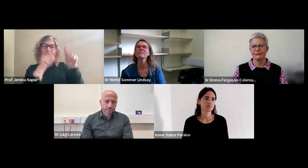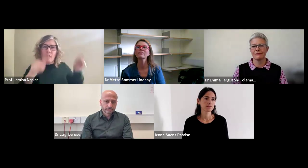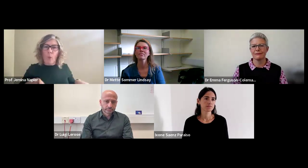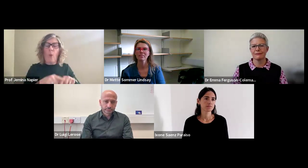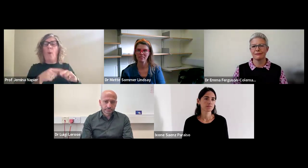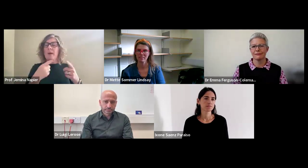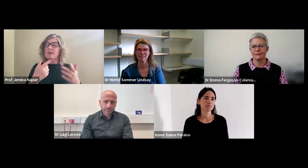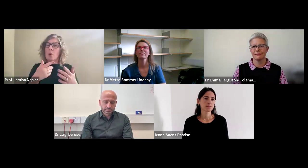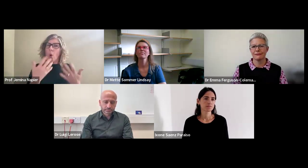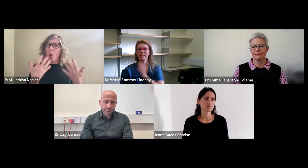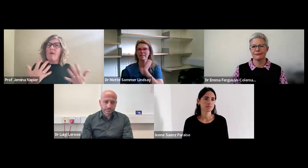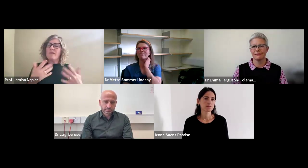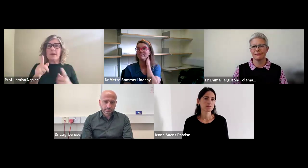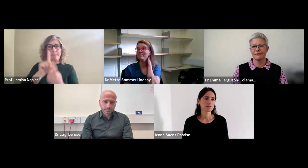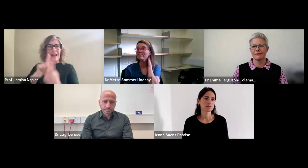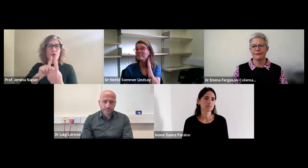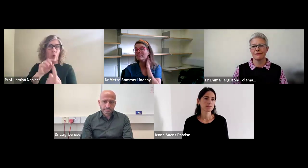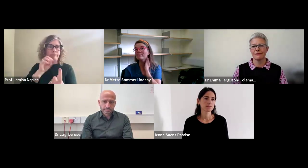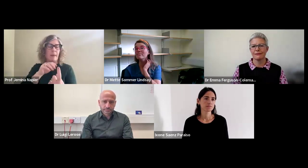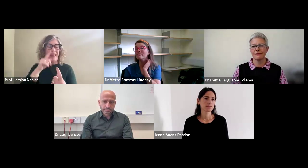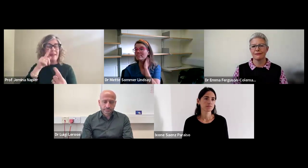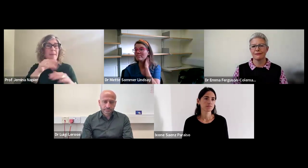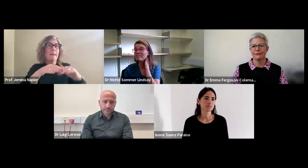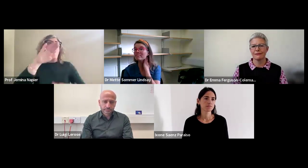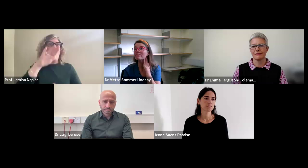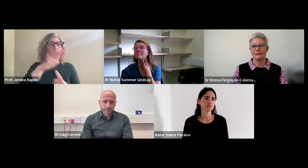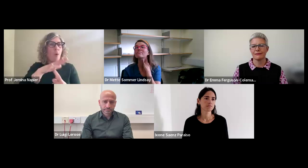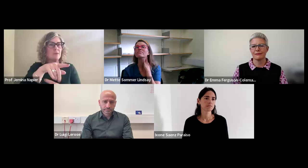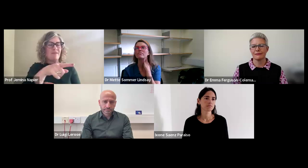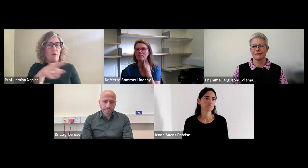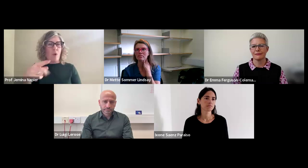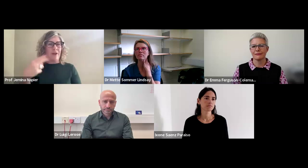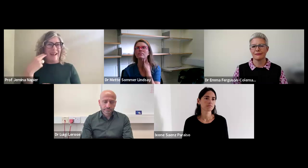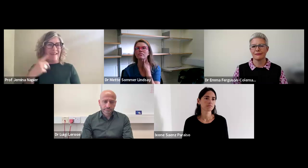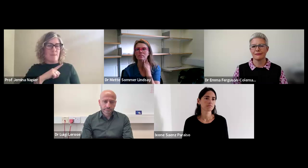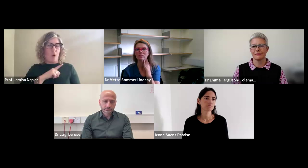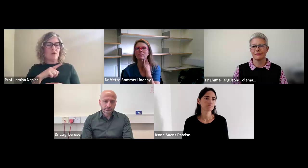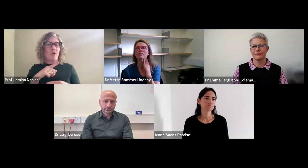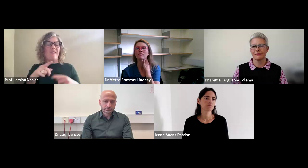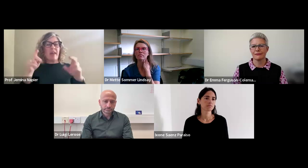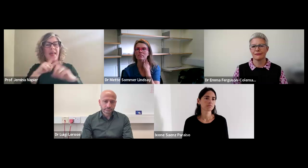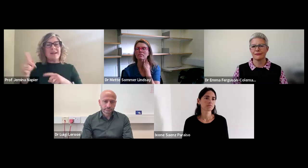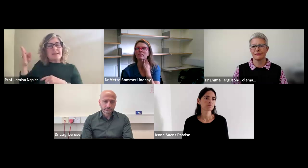shop for information about how to negotiate or navigate. So it becomes more important I think